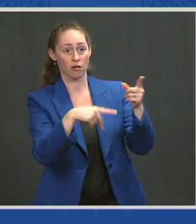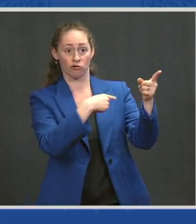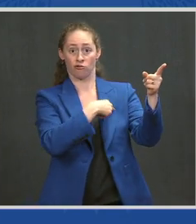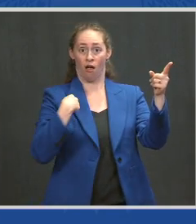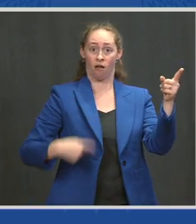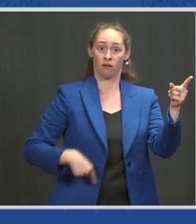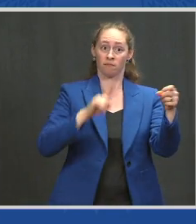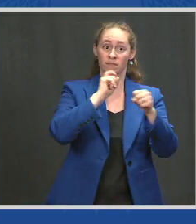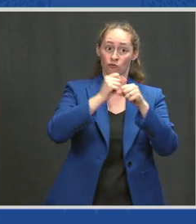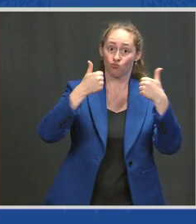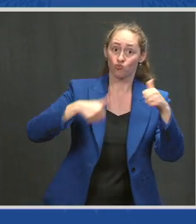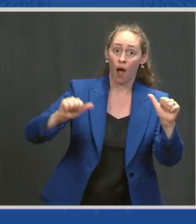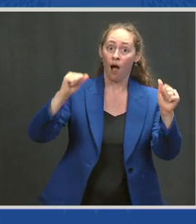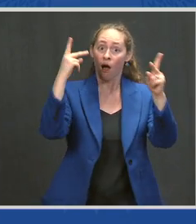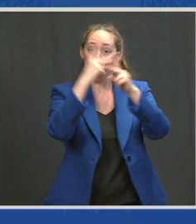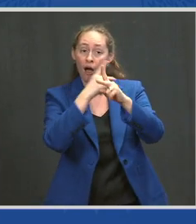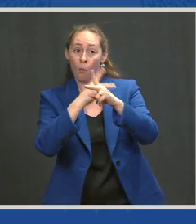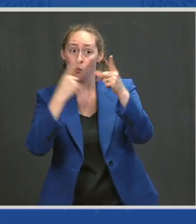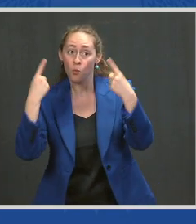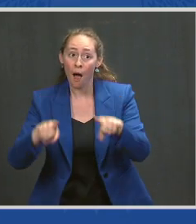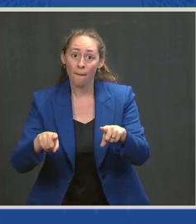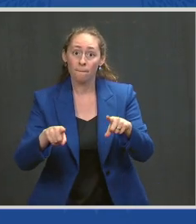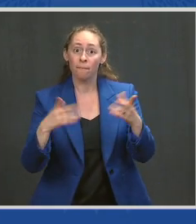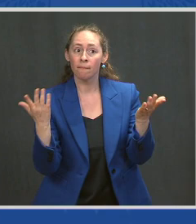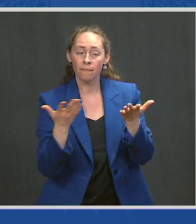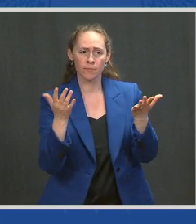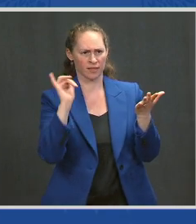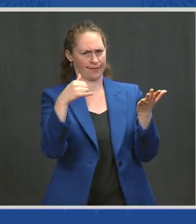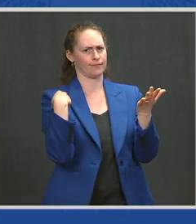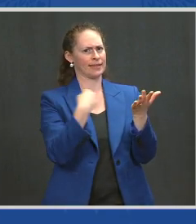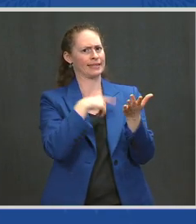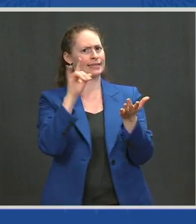One thing we did discuss, as I told you, in the EU